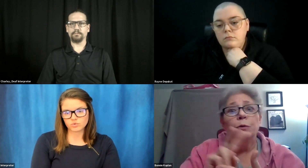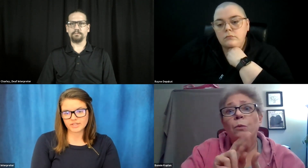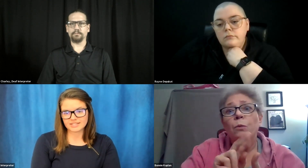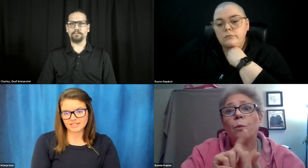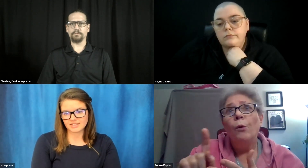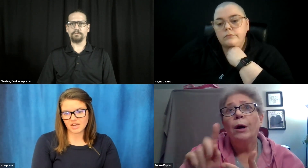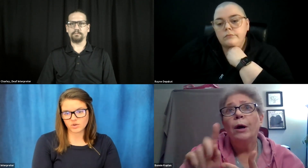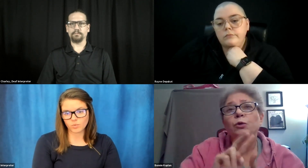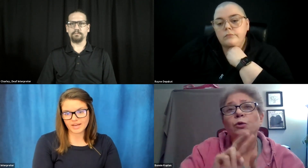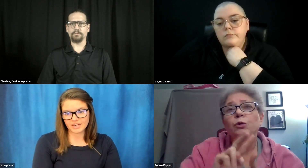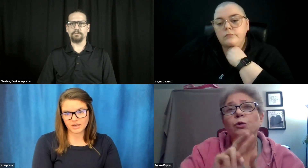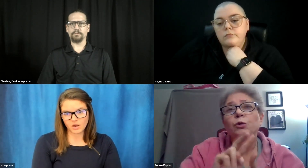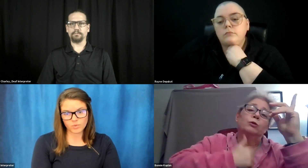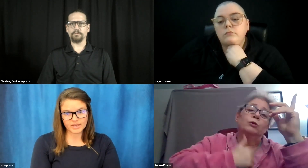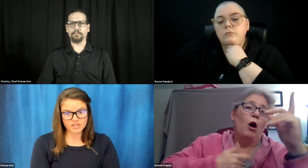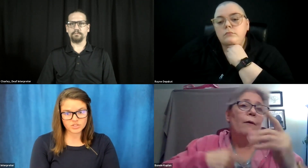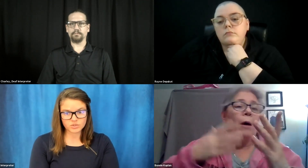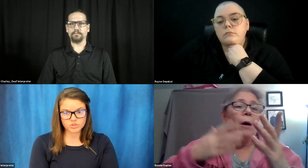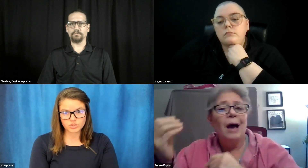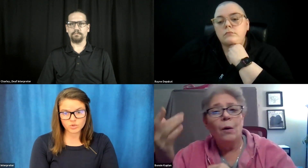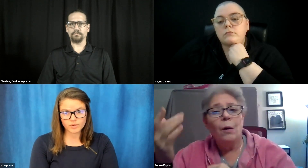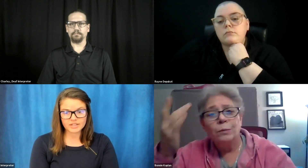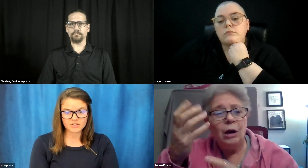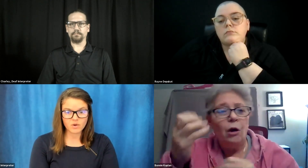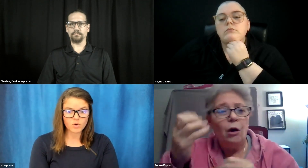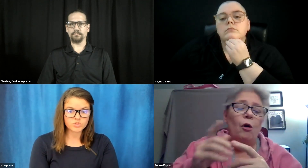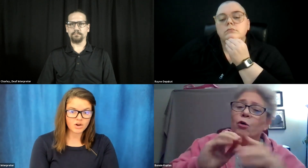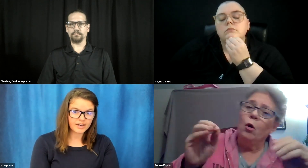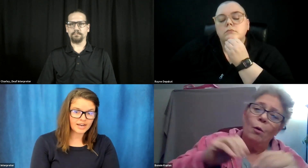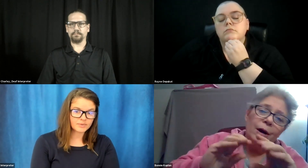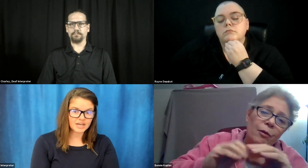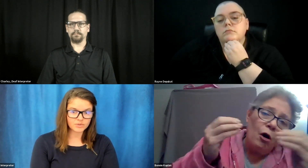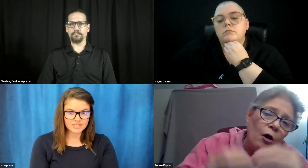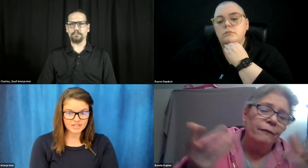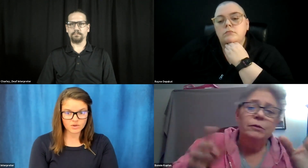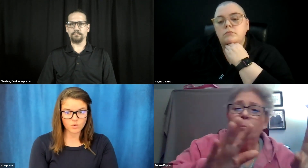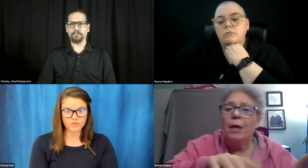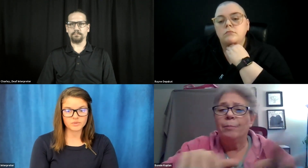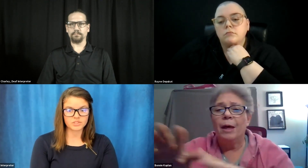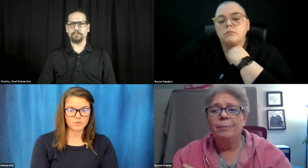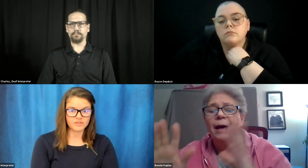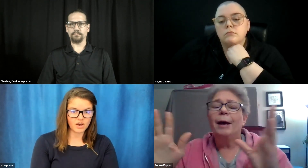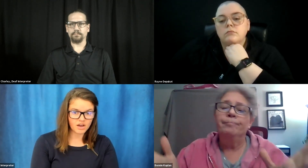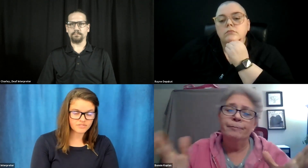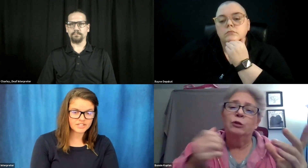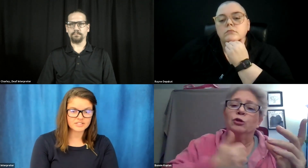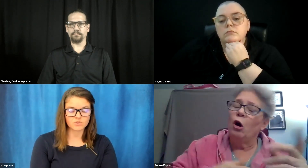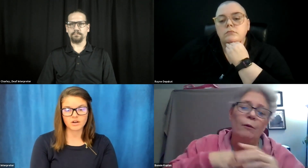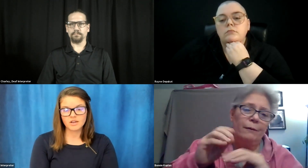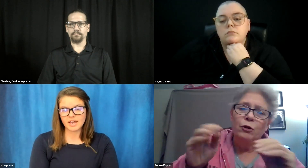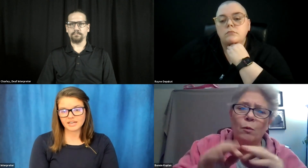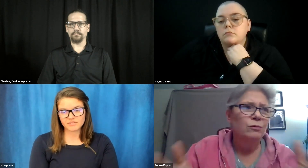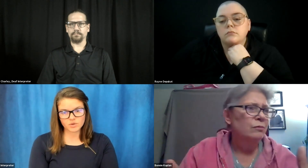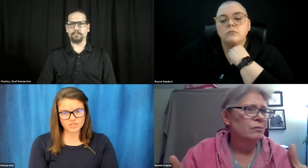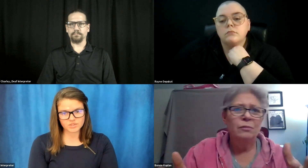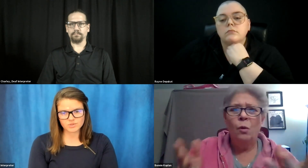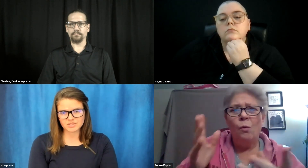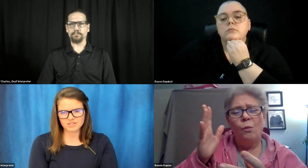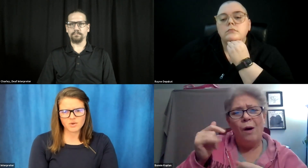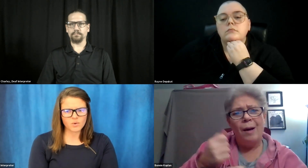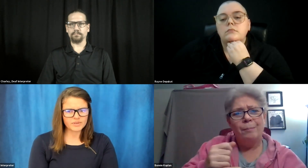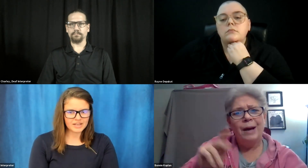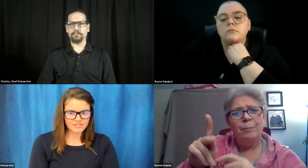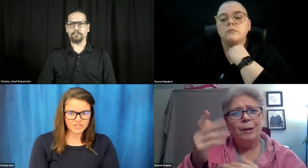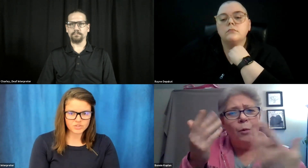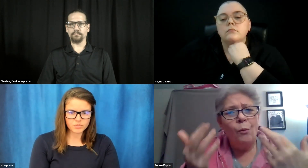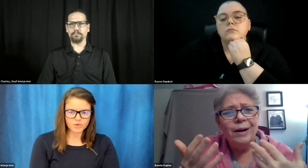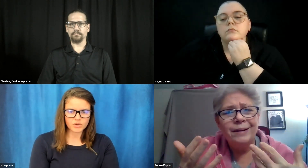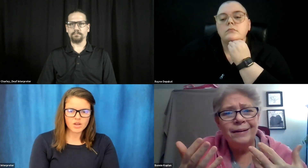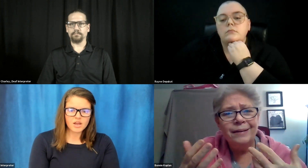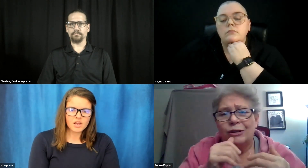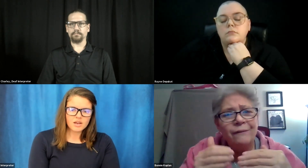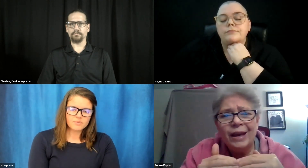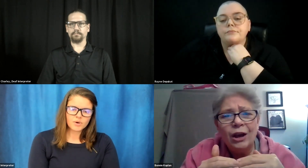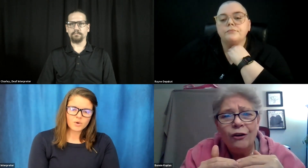There's no reason that you're waiting a week to two weeks of oh sorry I was out sick, or there was no one in the office or any of those excuses, or we didn't have an interpreter.